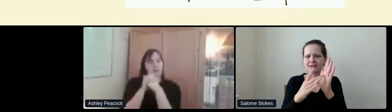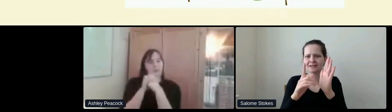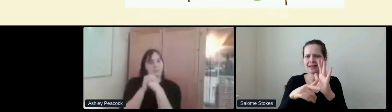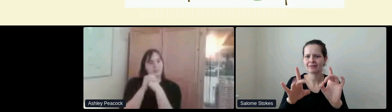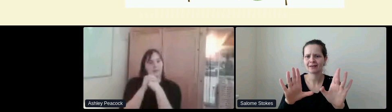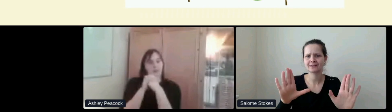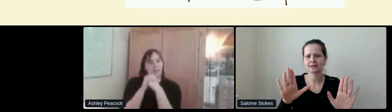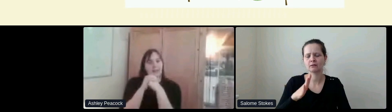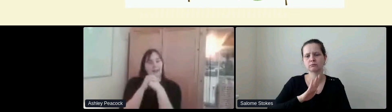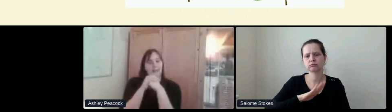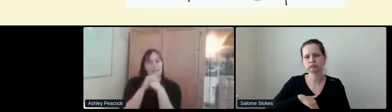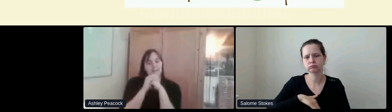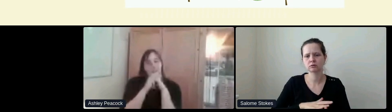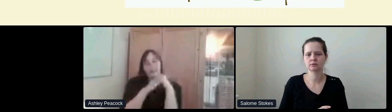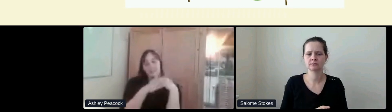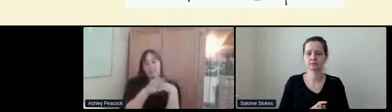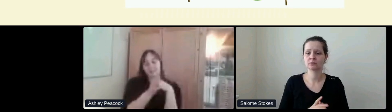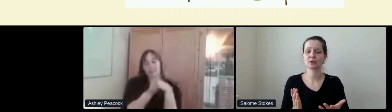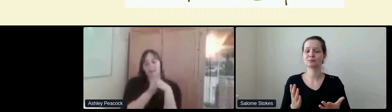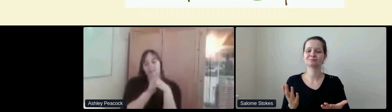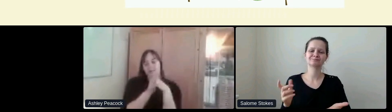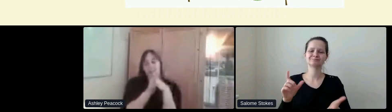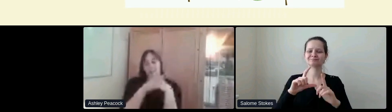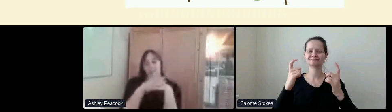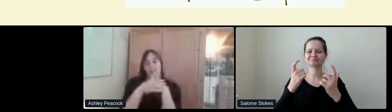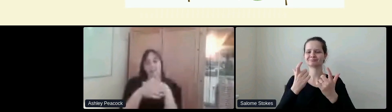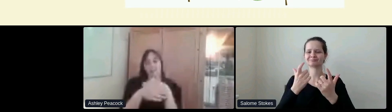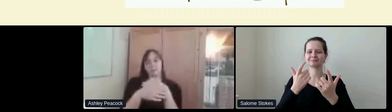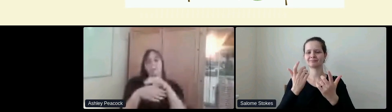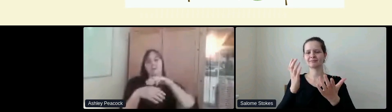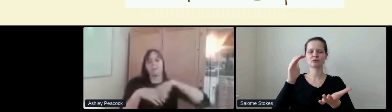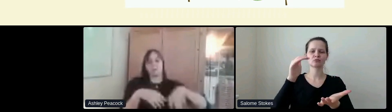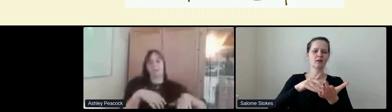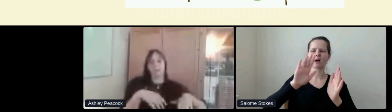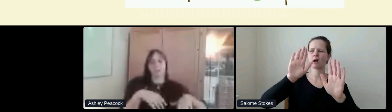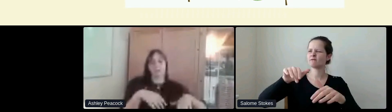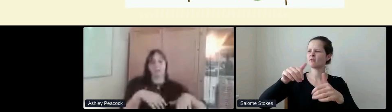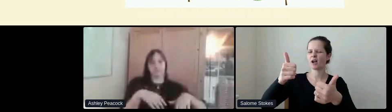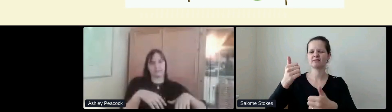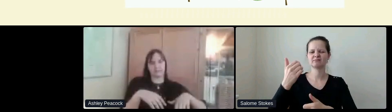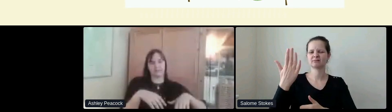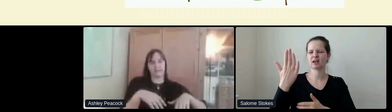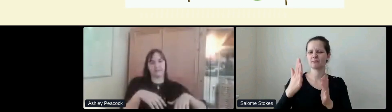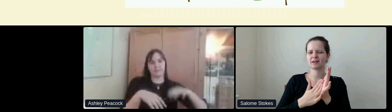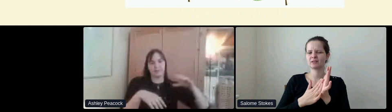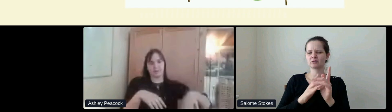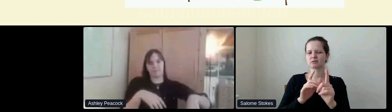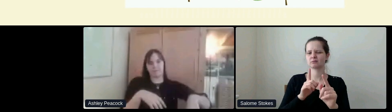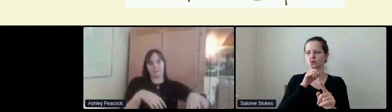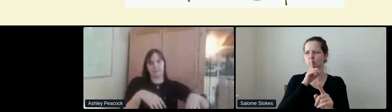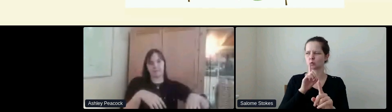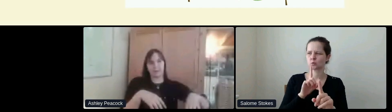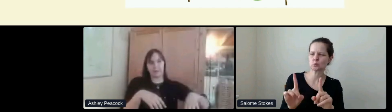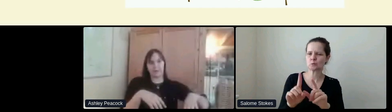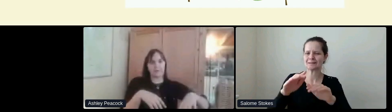and I went into the classroom thinking like cool I should just be able to I'm sit in the corner,